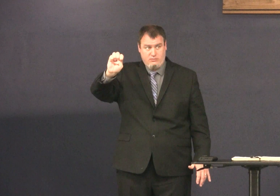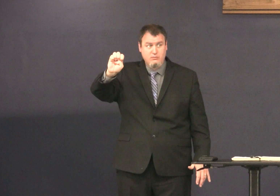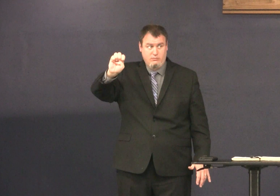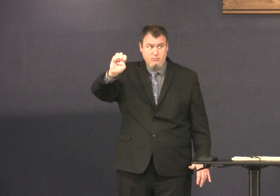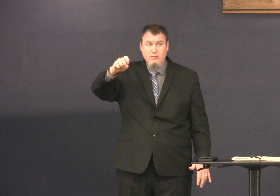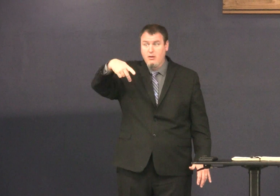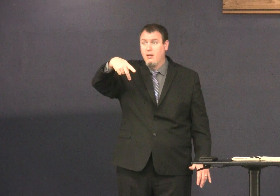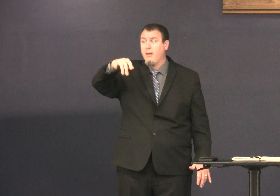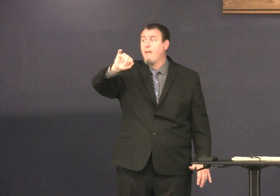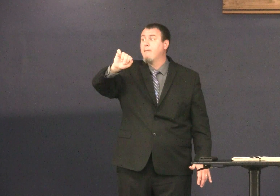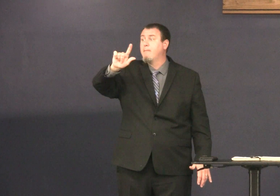his name was Pilate